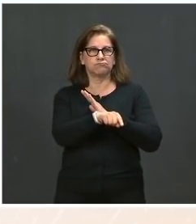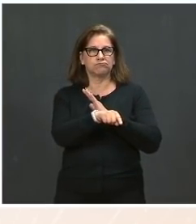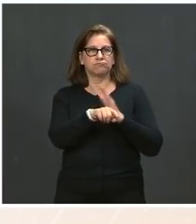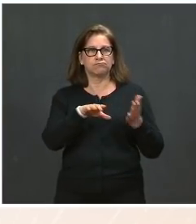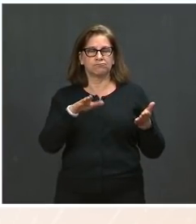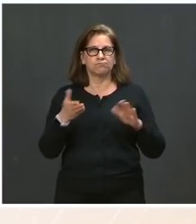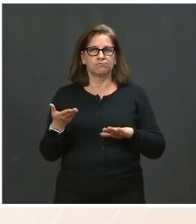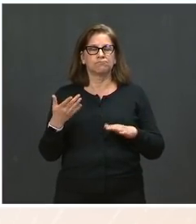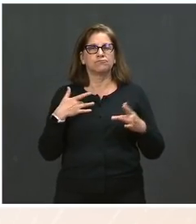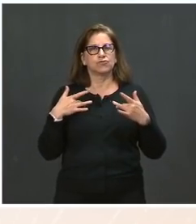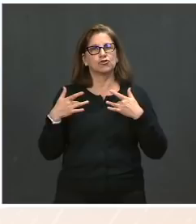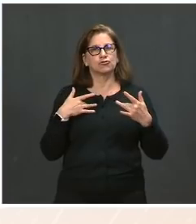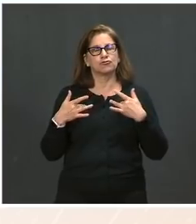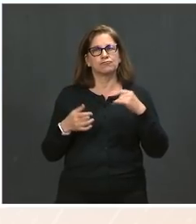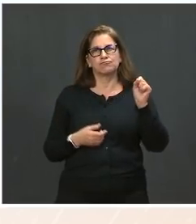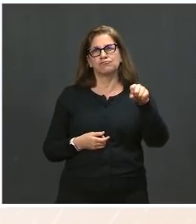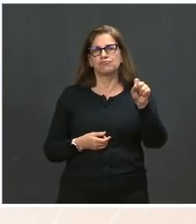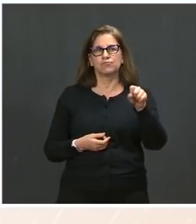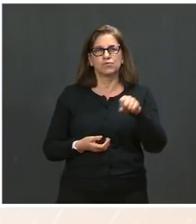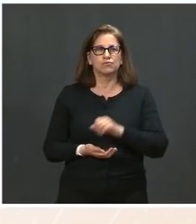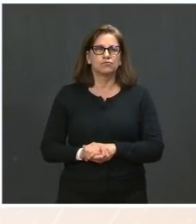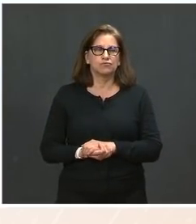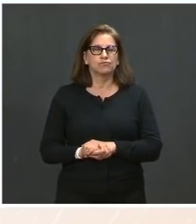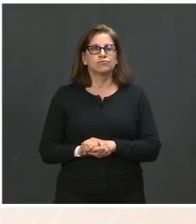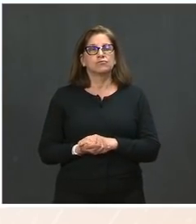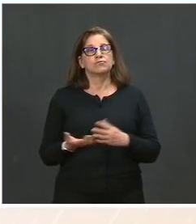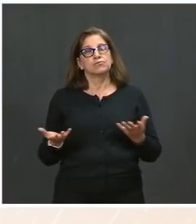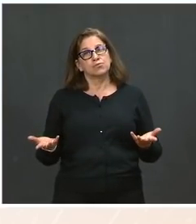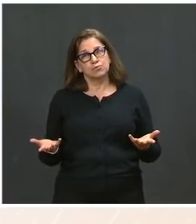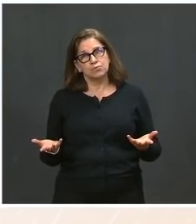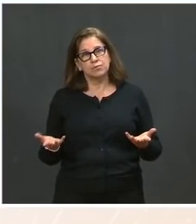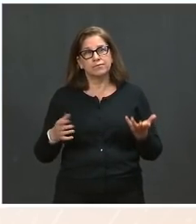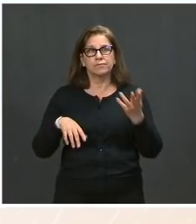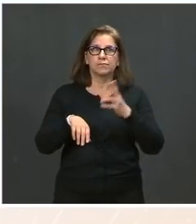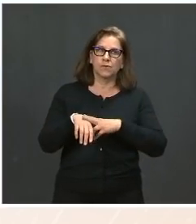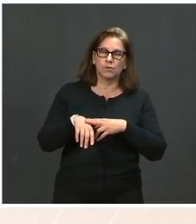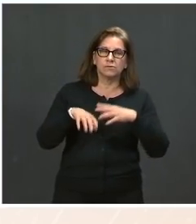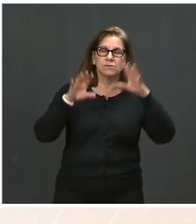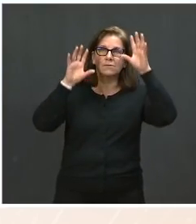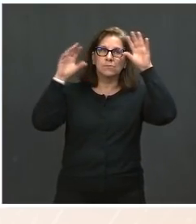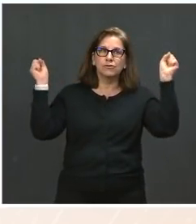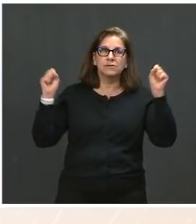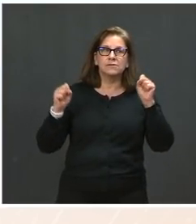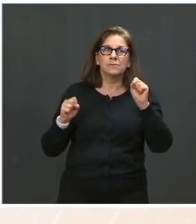We are, of course -- the President spoke with President Zelenskyy, as you know, last week.